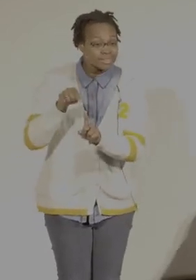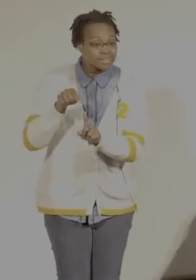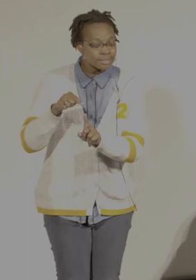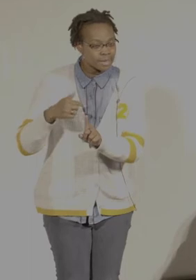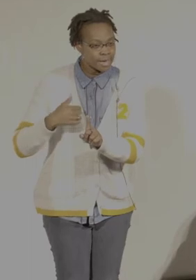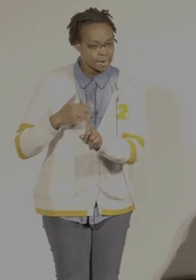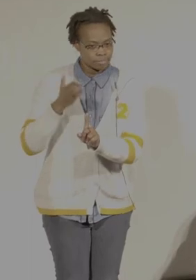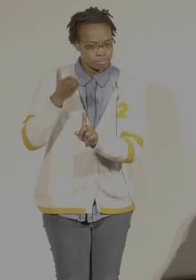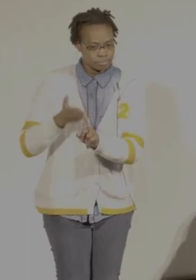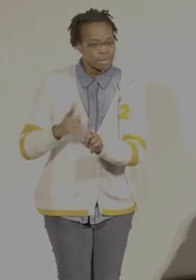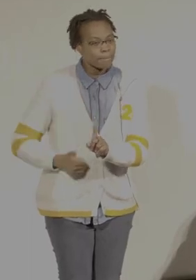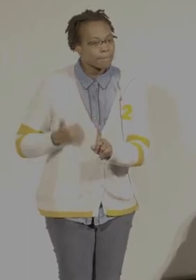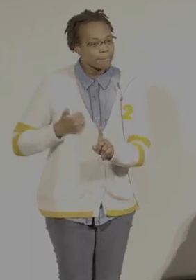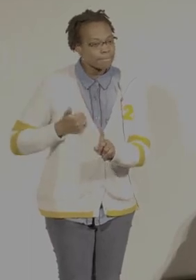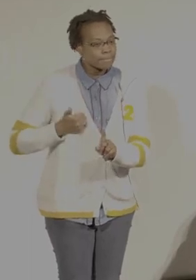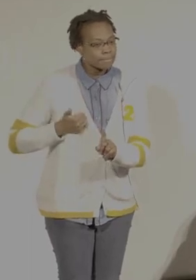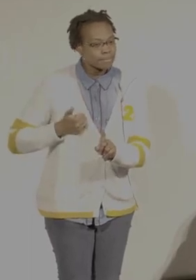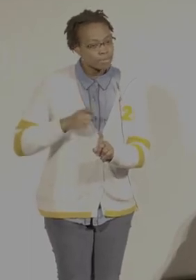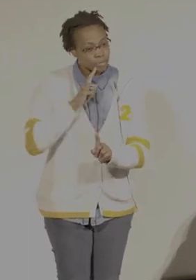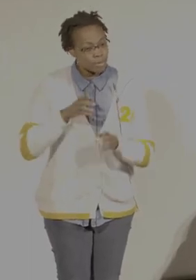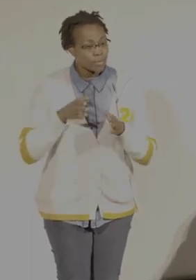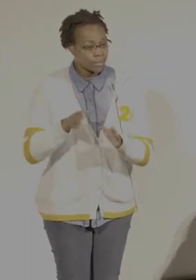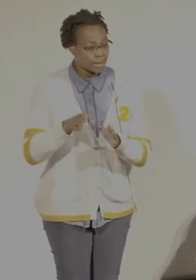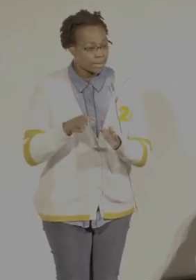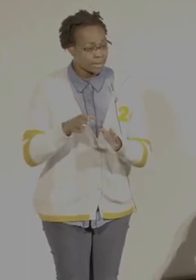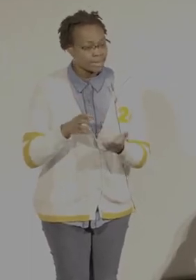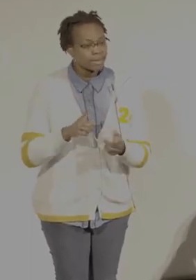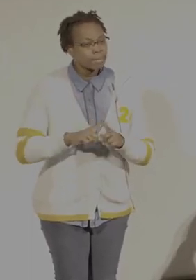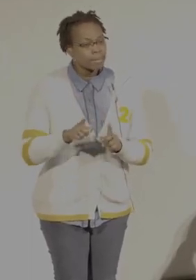This was the man who lived in a real way, but he was disarming.